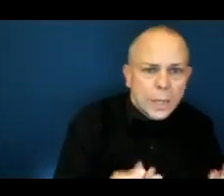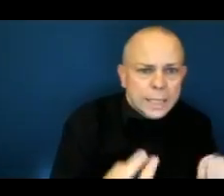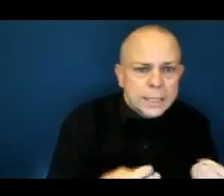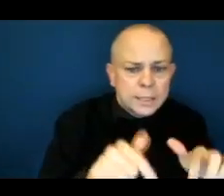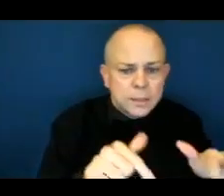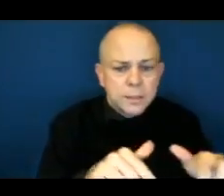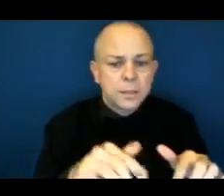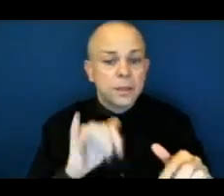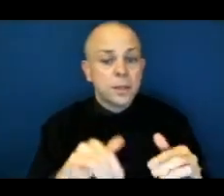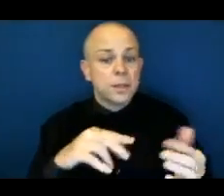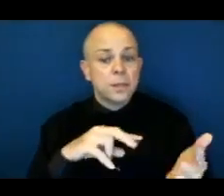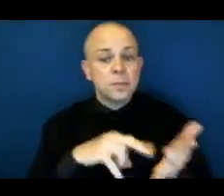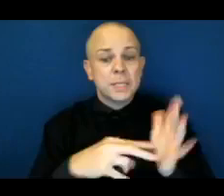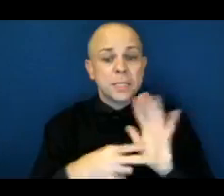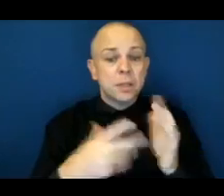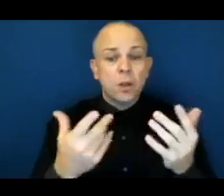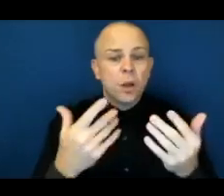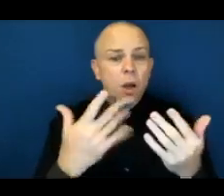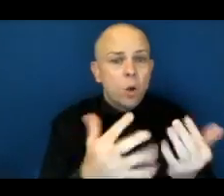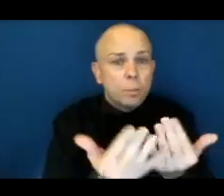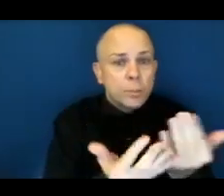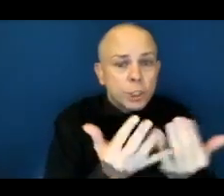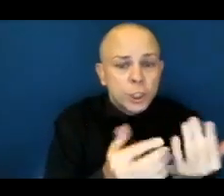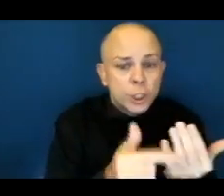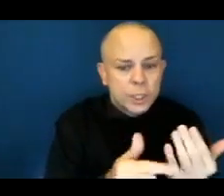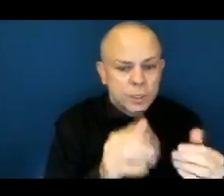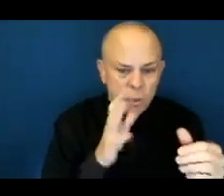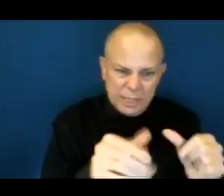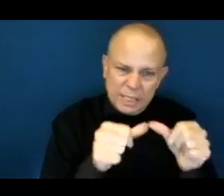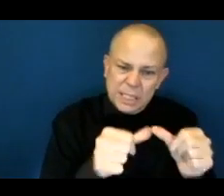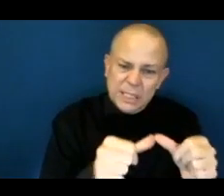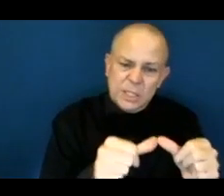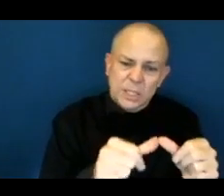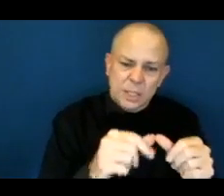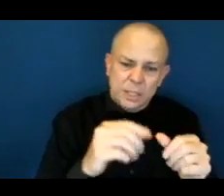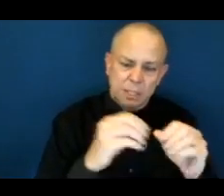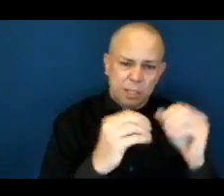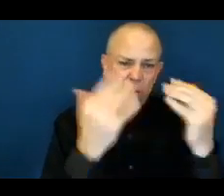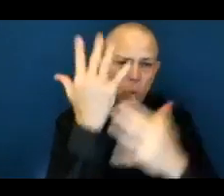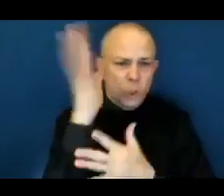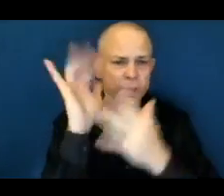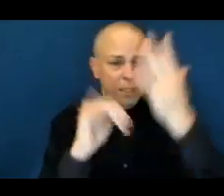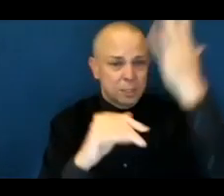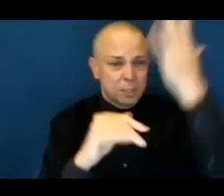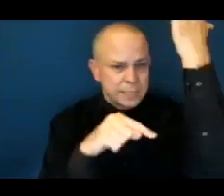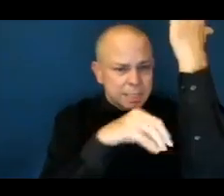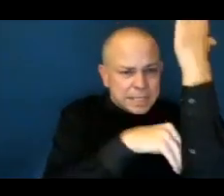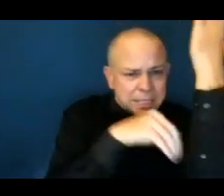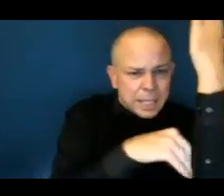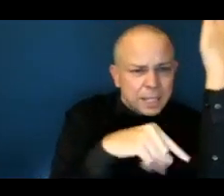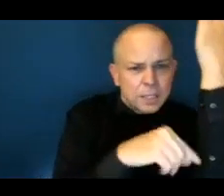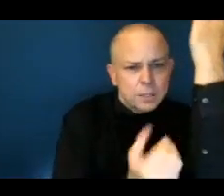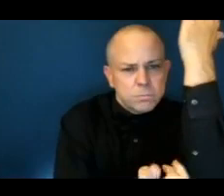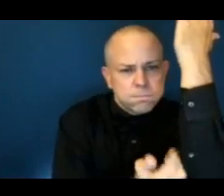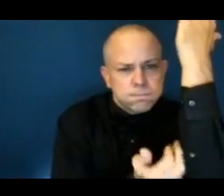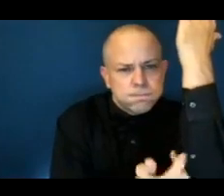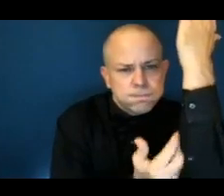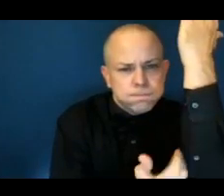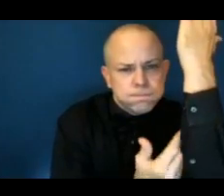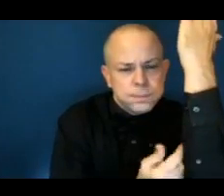stumps that type of thing that's not going to go away in the near future even with all this rain it will diminish we're going to see a